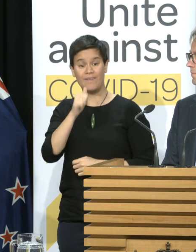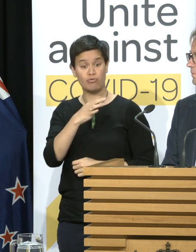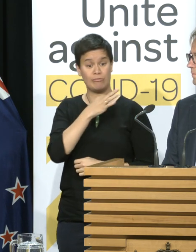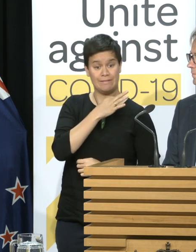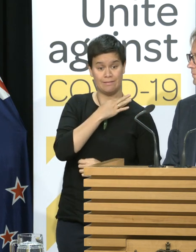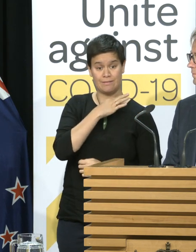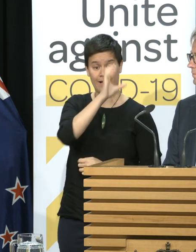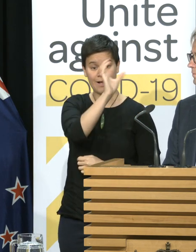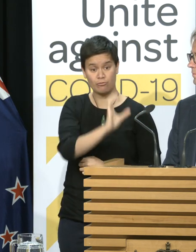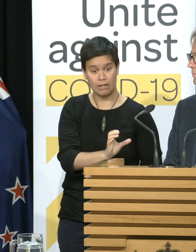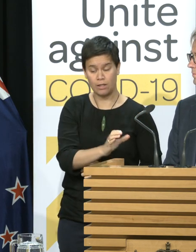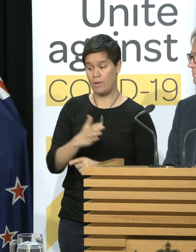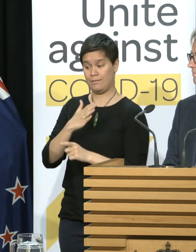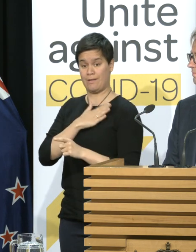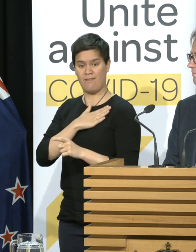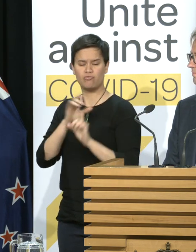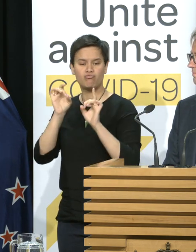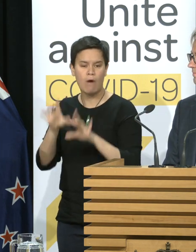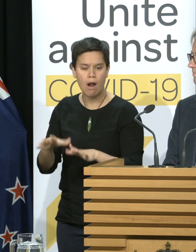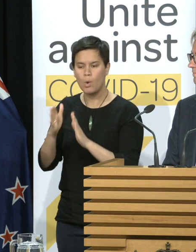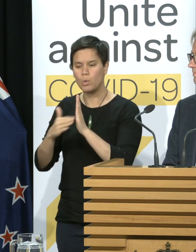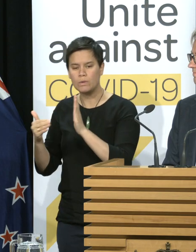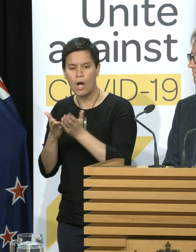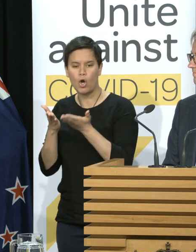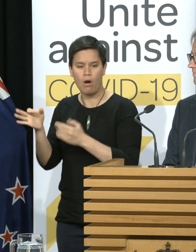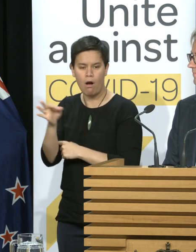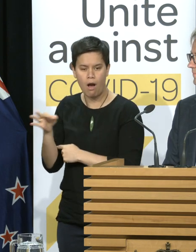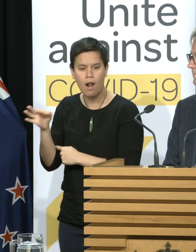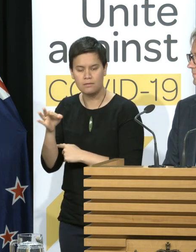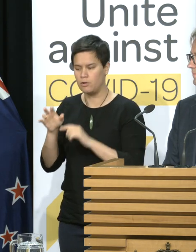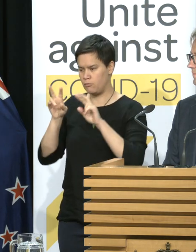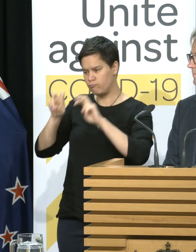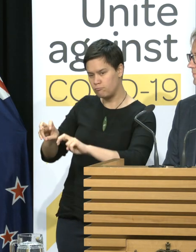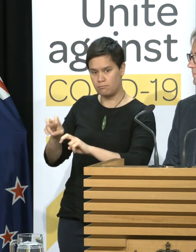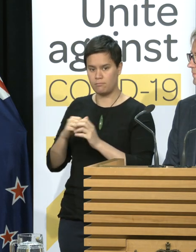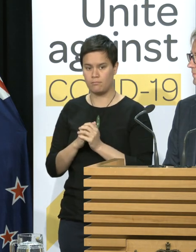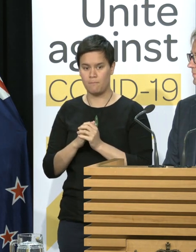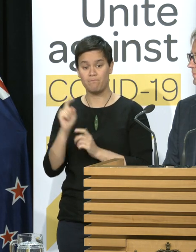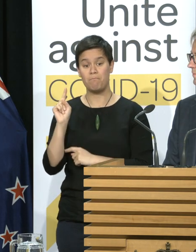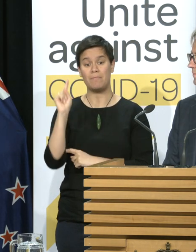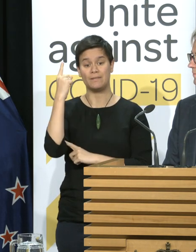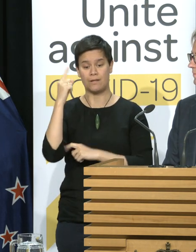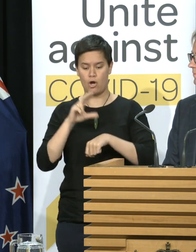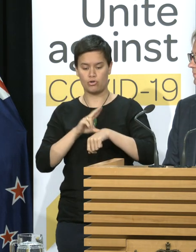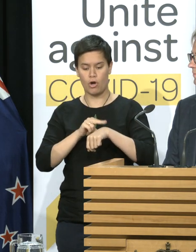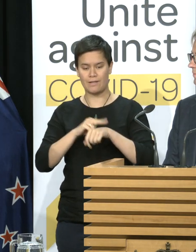So I spent several hours with Dr. Viro accompanied me for just asking lots of questions and just going through that carefully.